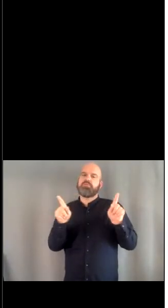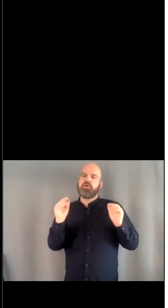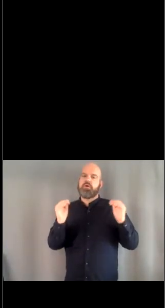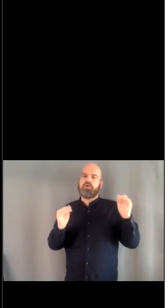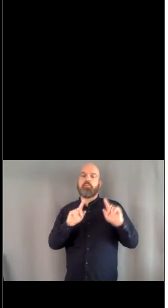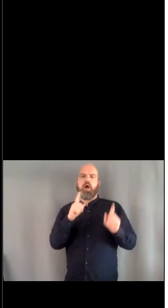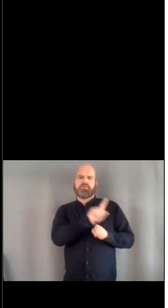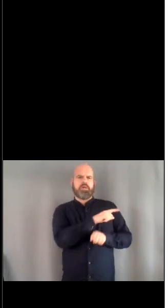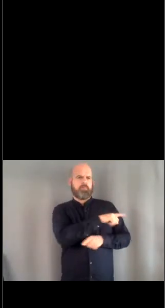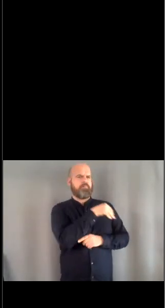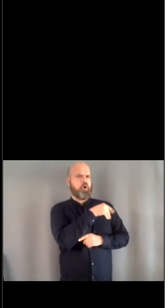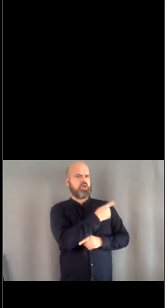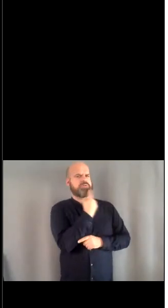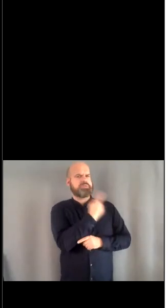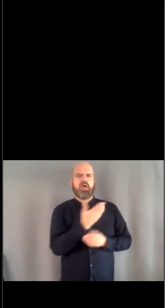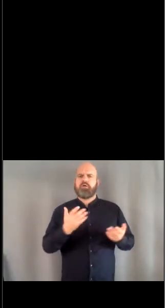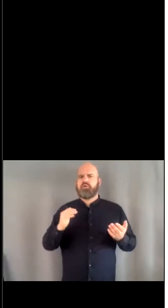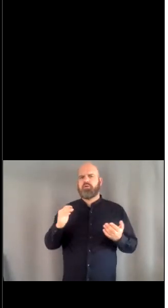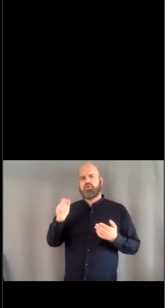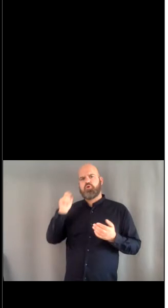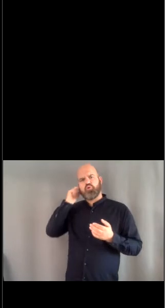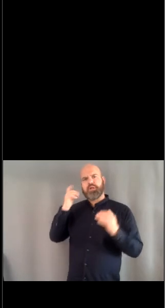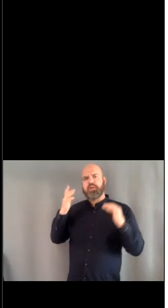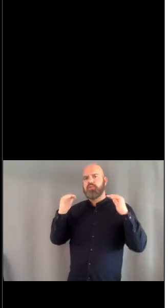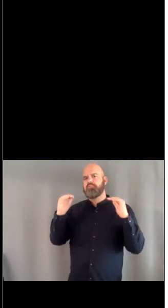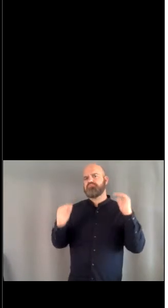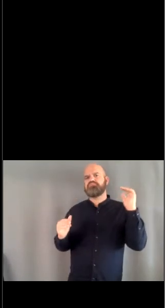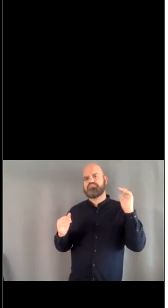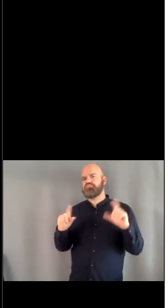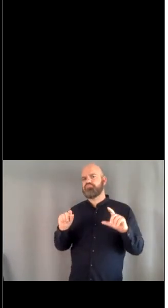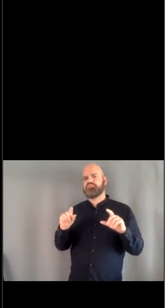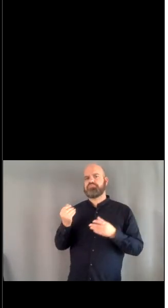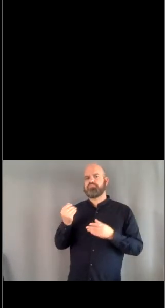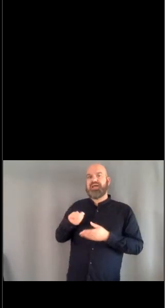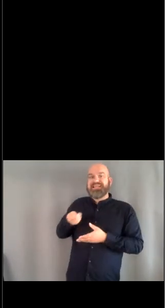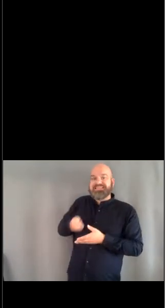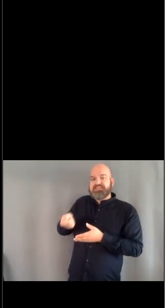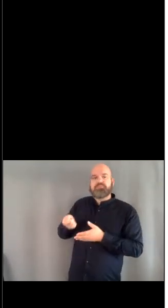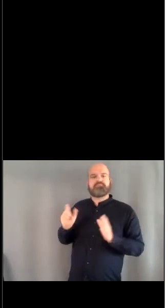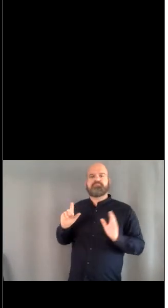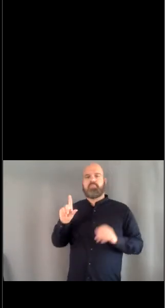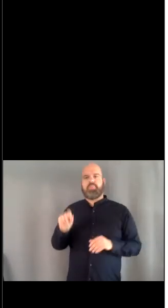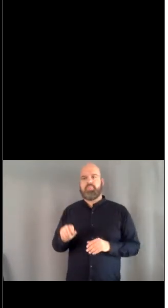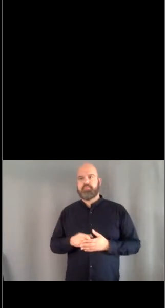Thanks, Dan. And Amyn, any comment to that question?